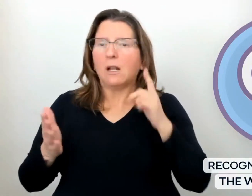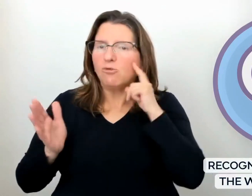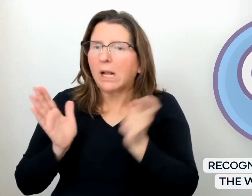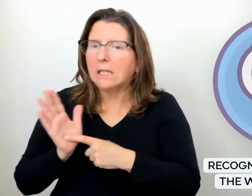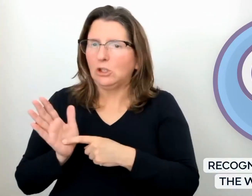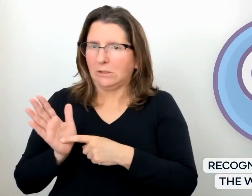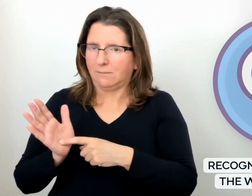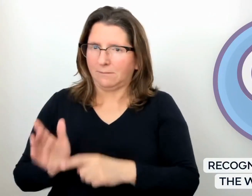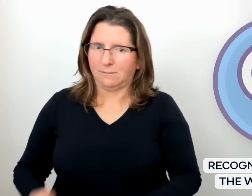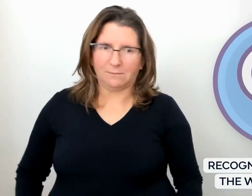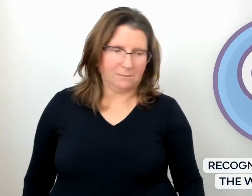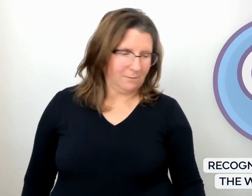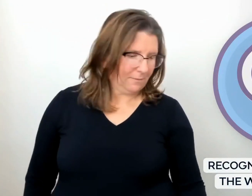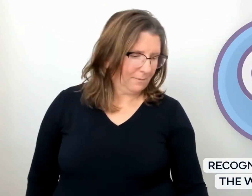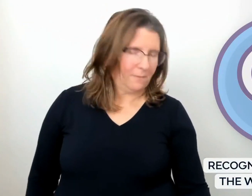This is recognition.